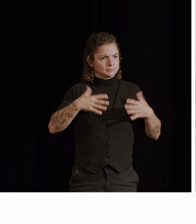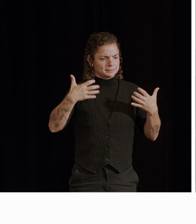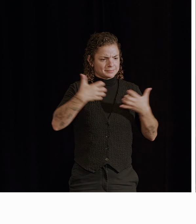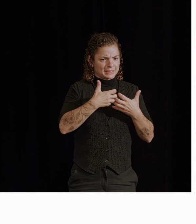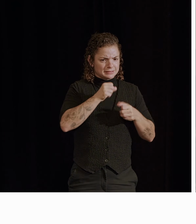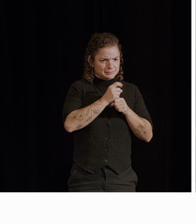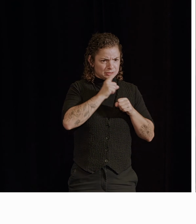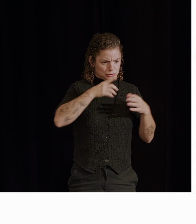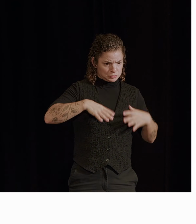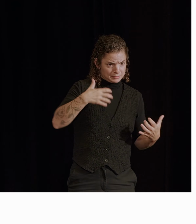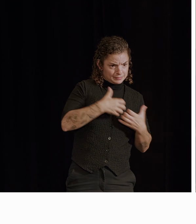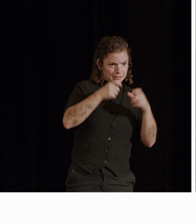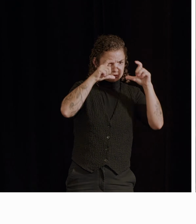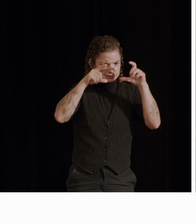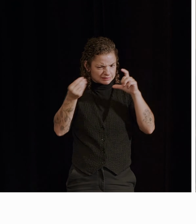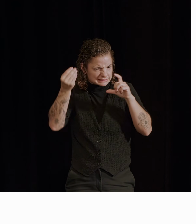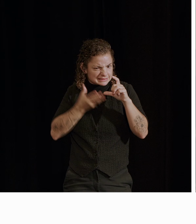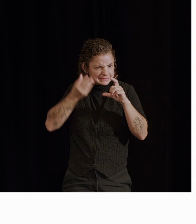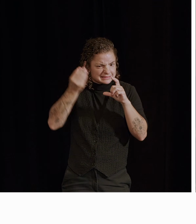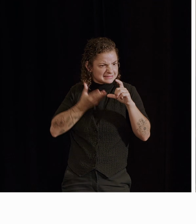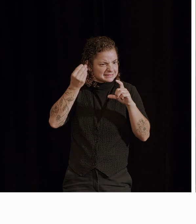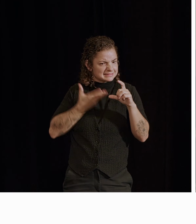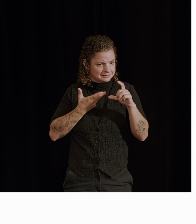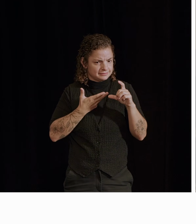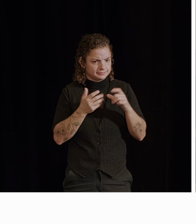And they're made simpler and more fluid.